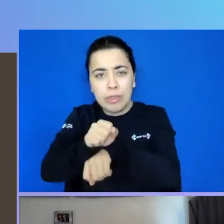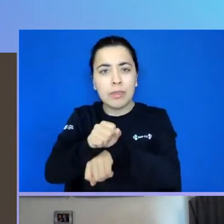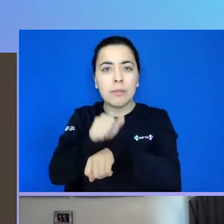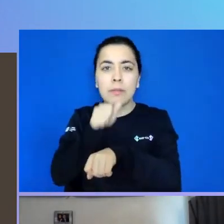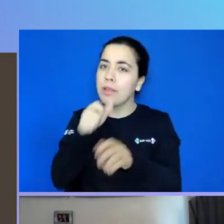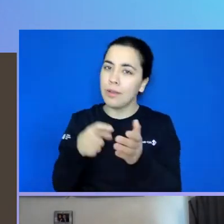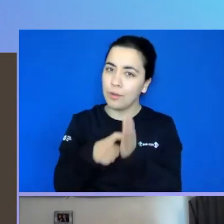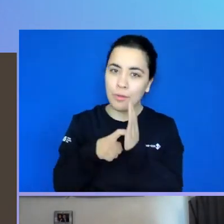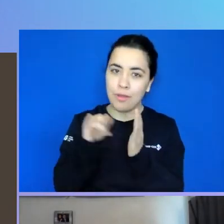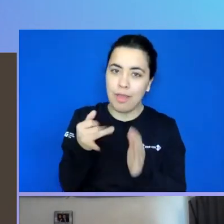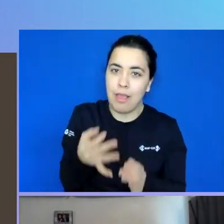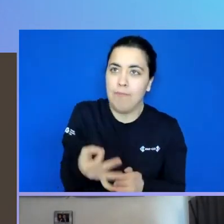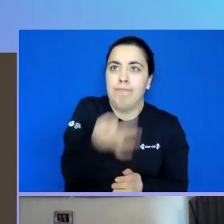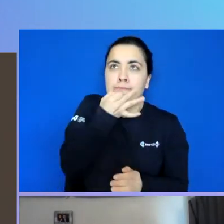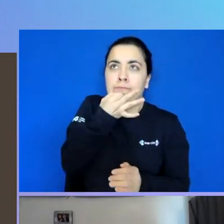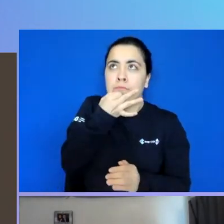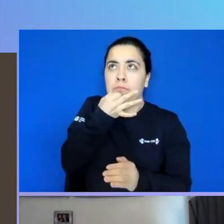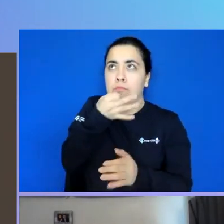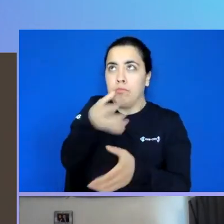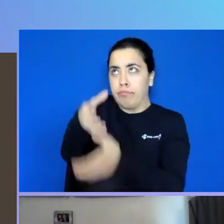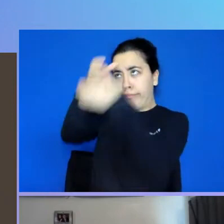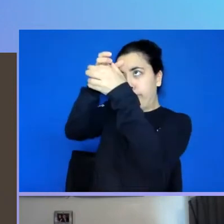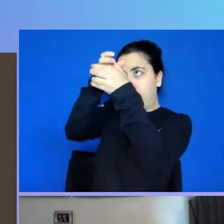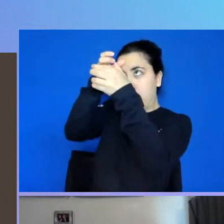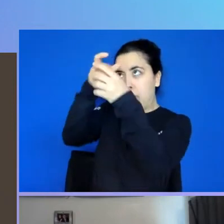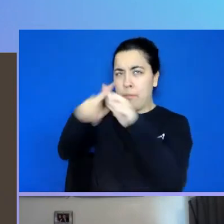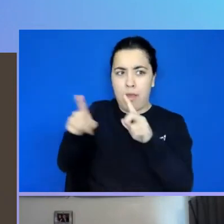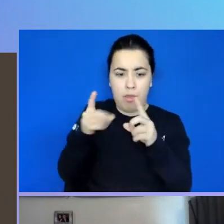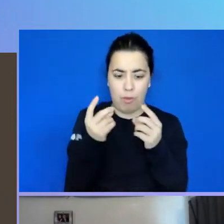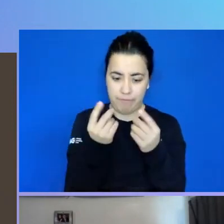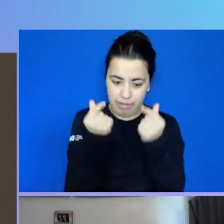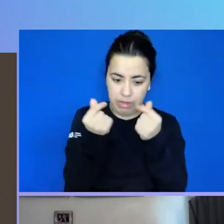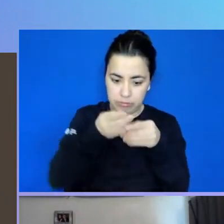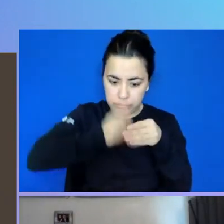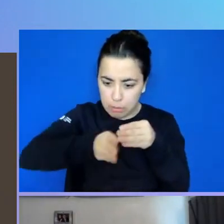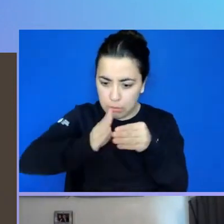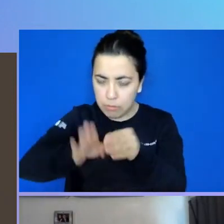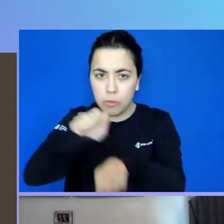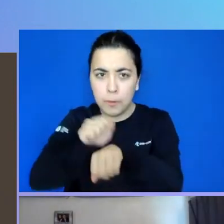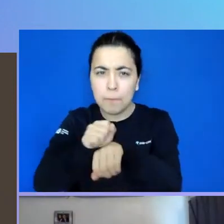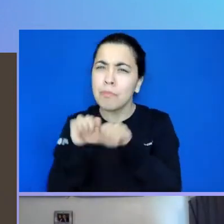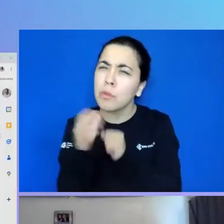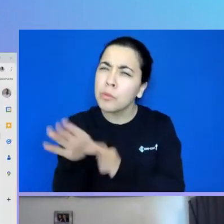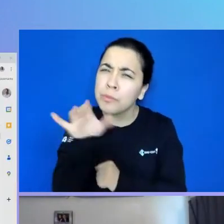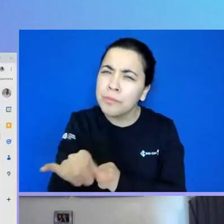and in a much faster way. That's where we shift our focus from